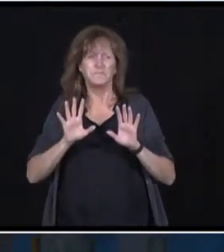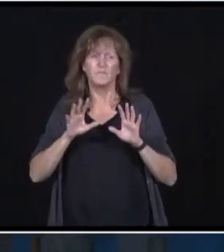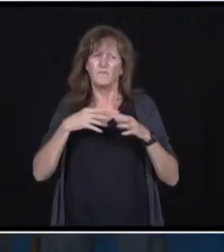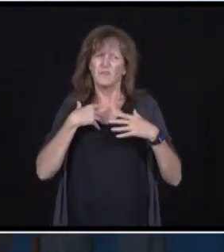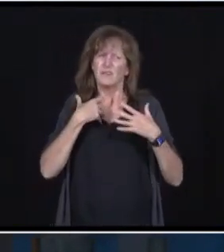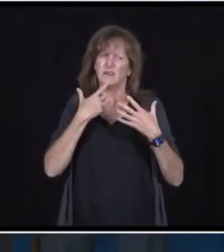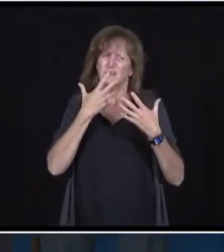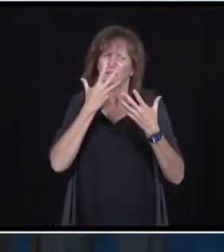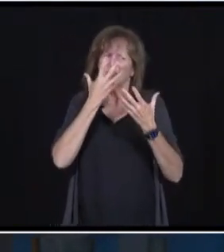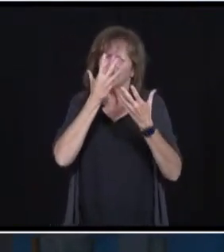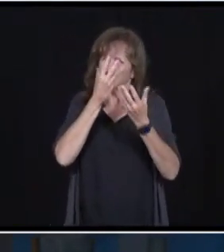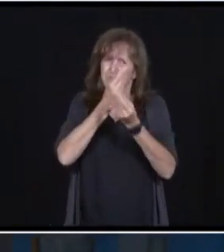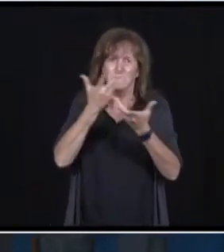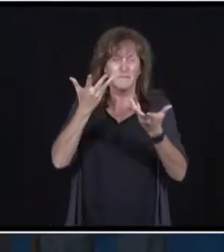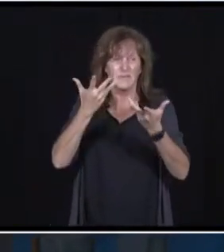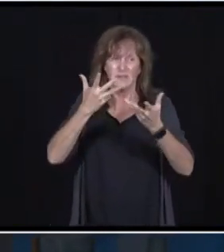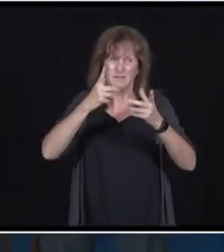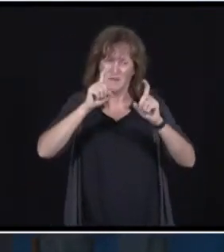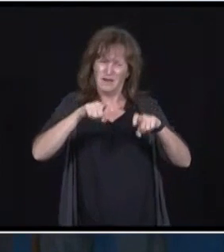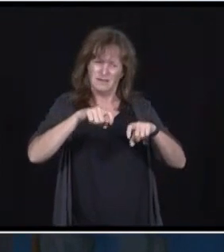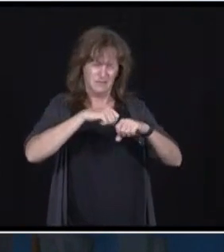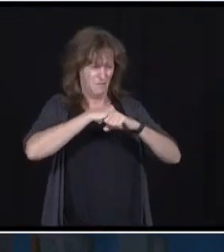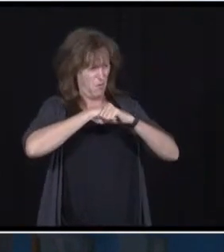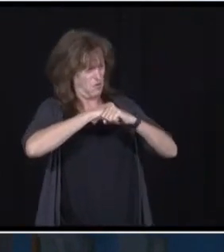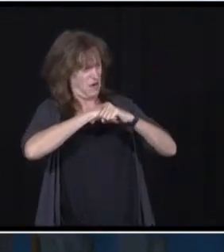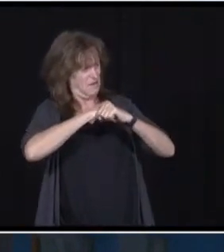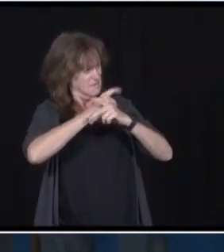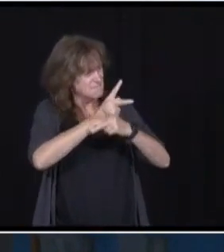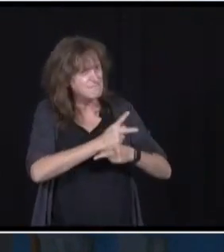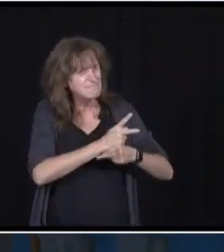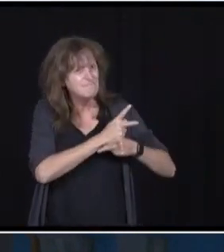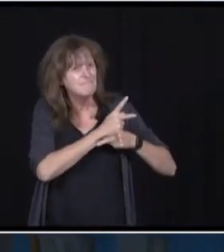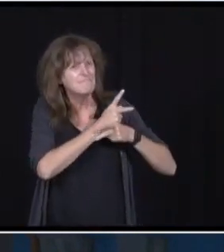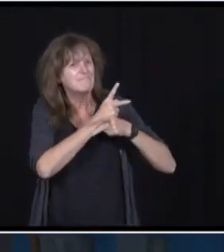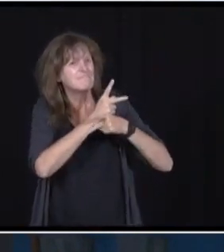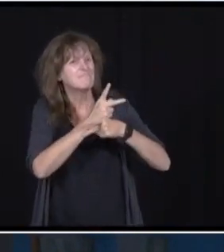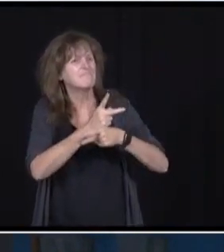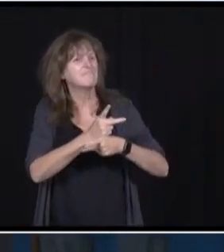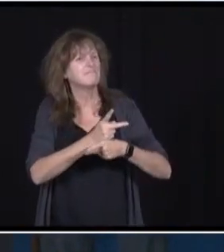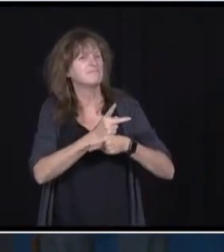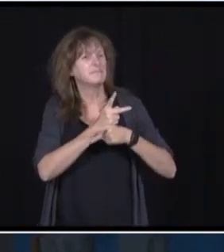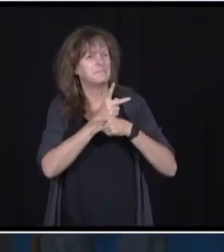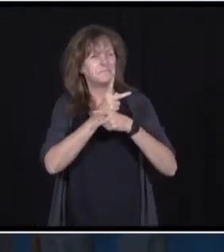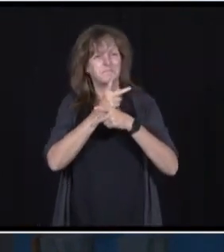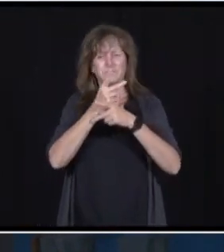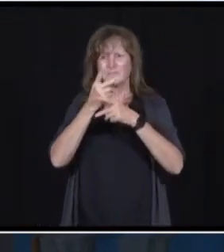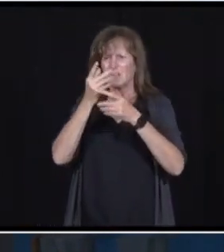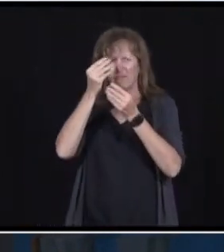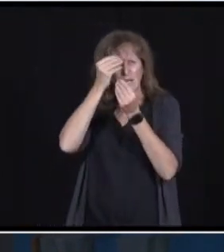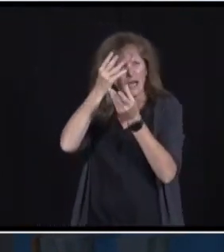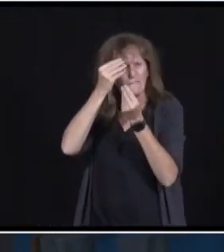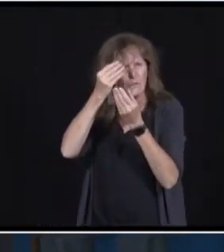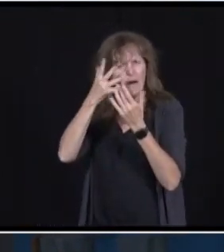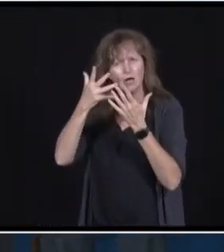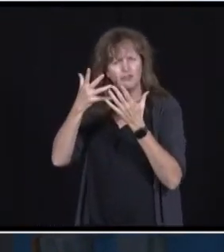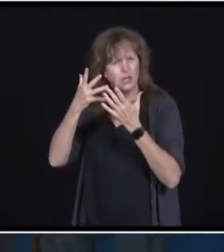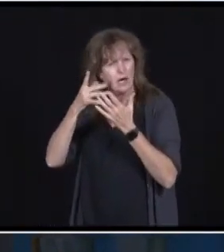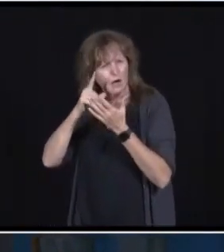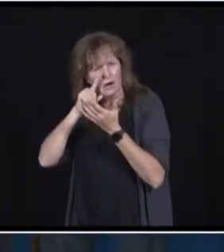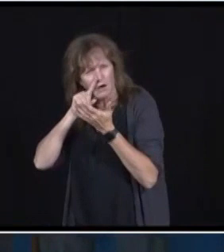I have said from the beginning, that this pandemic, that we must always remain on guard. We have to monitor the data